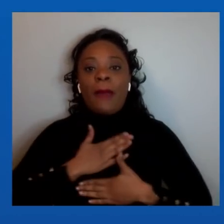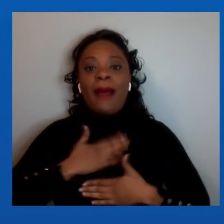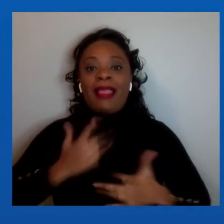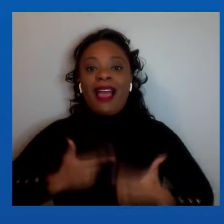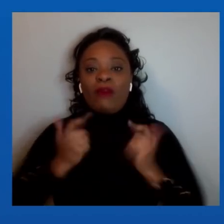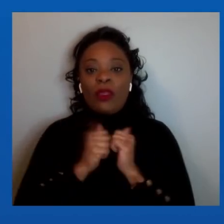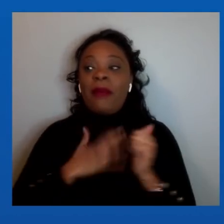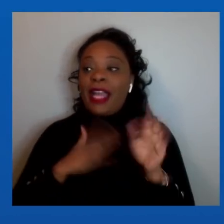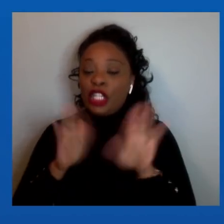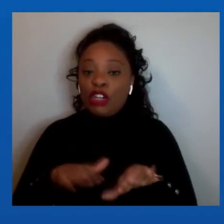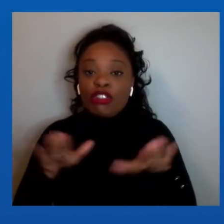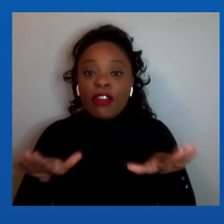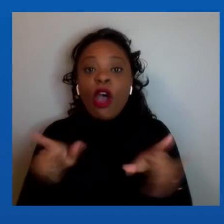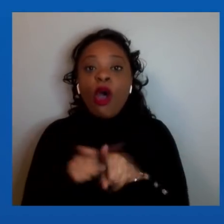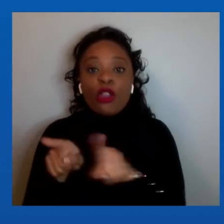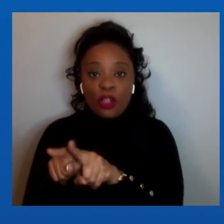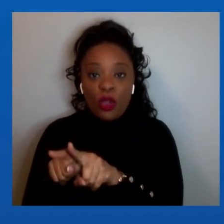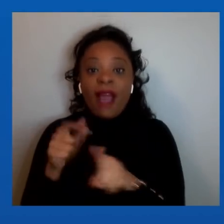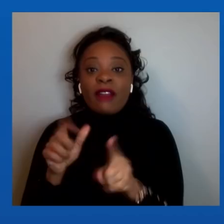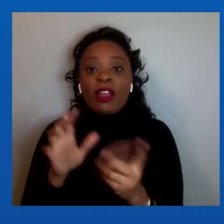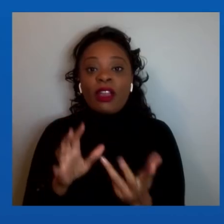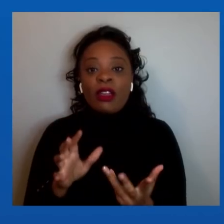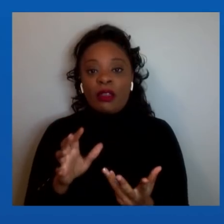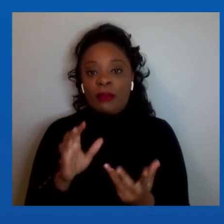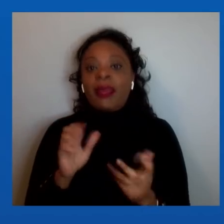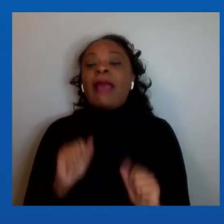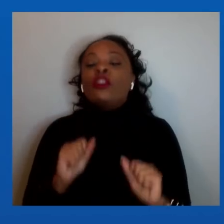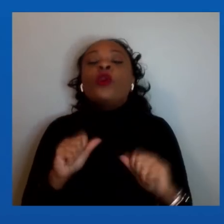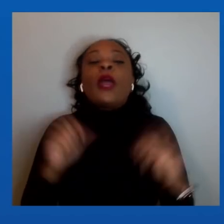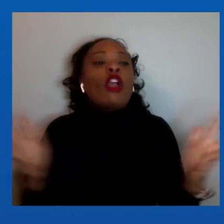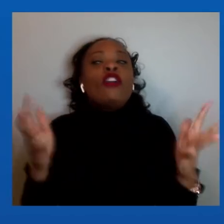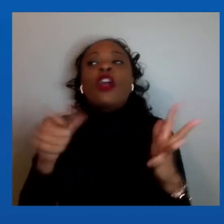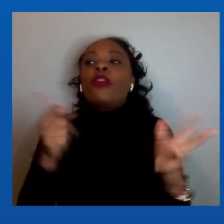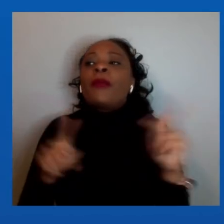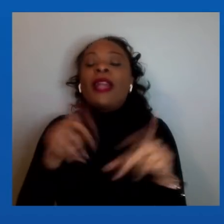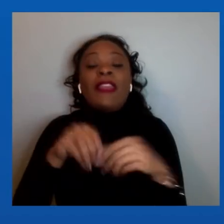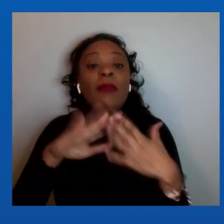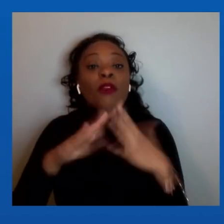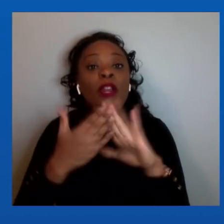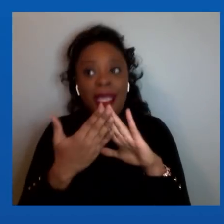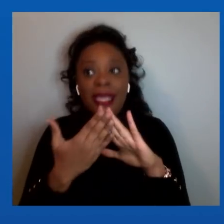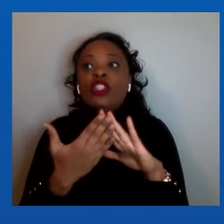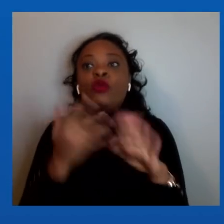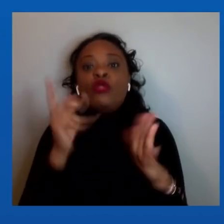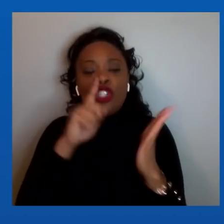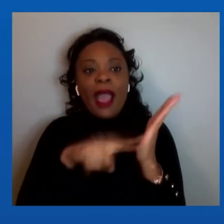as well as to encourage other people in the community about it. Now I would like to take this time.